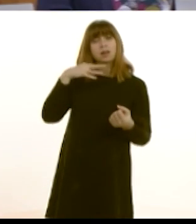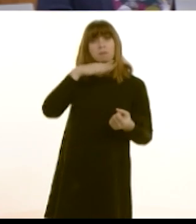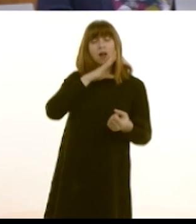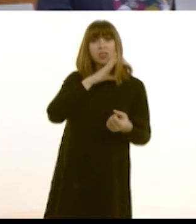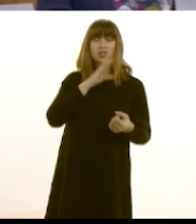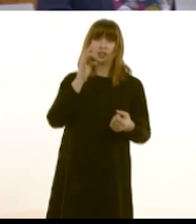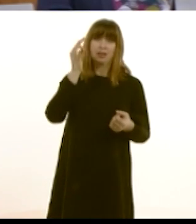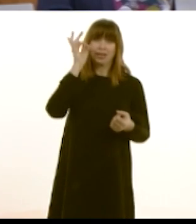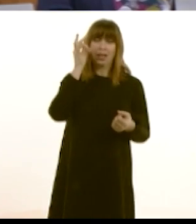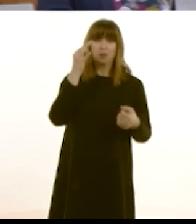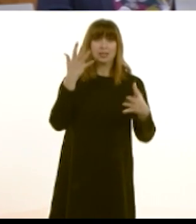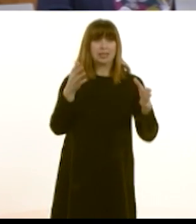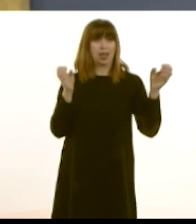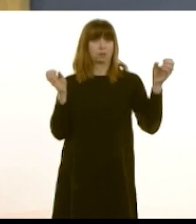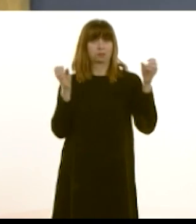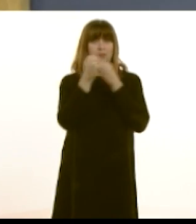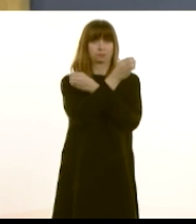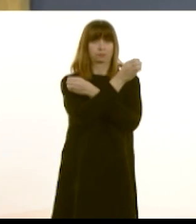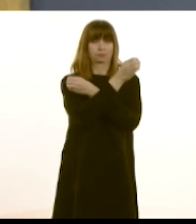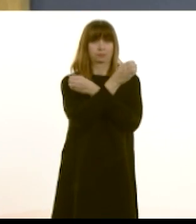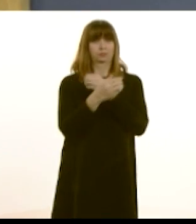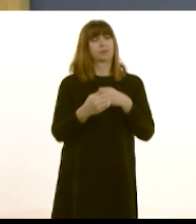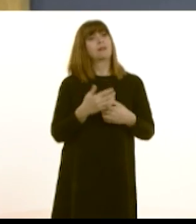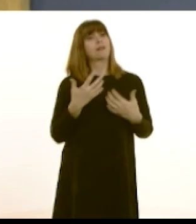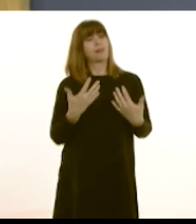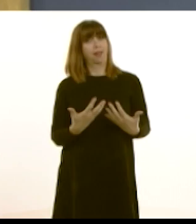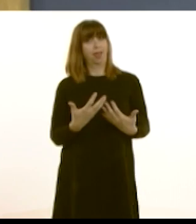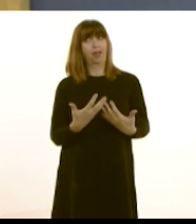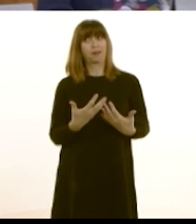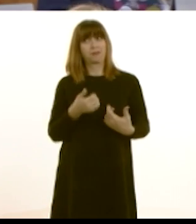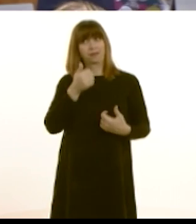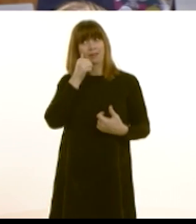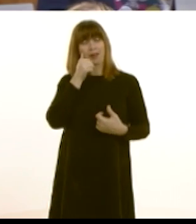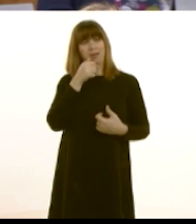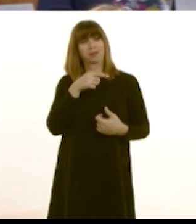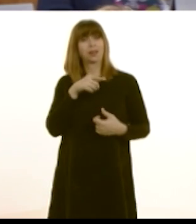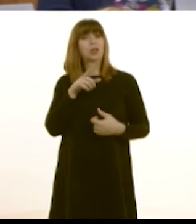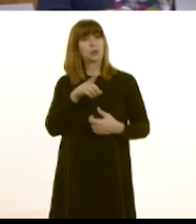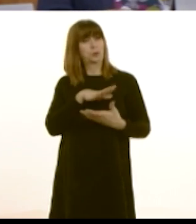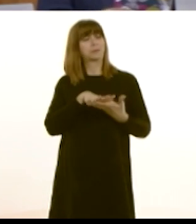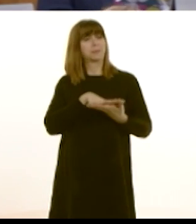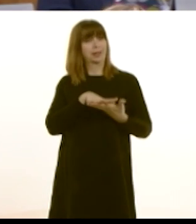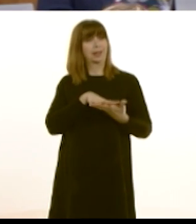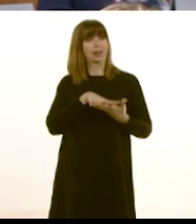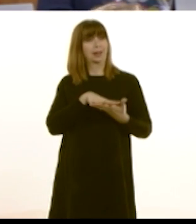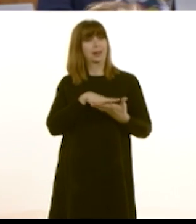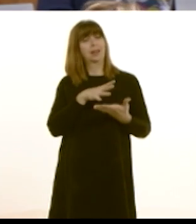its leadership. I see now that the Member is alluding to the council in a very different way to the way